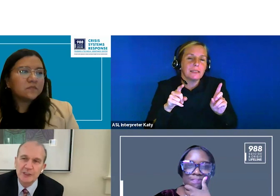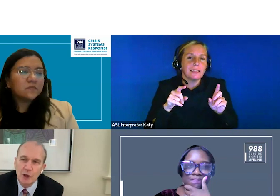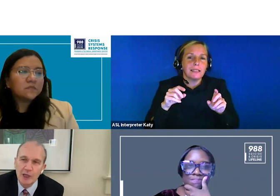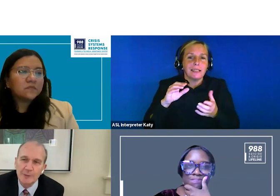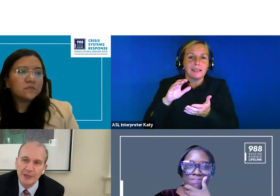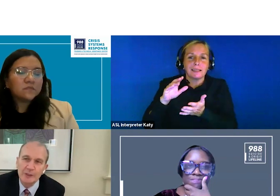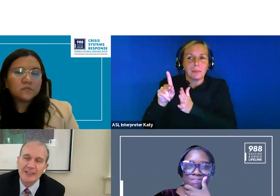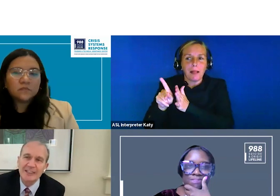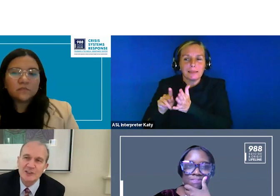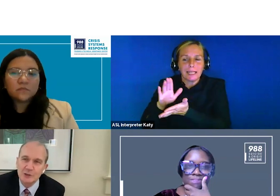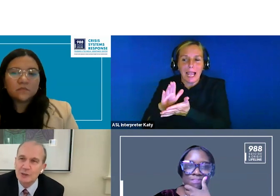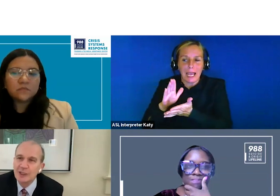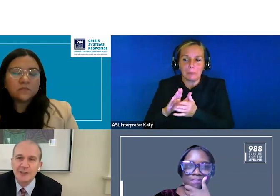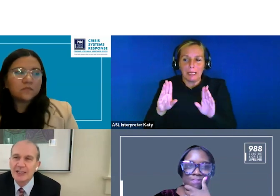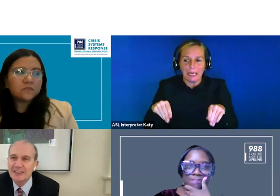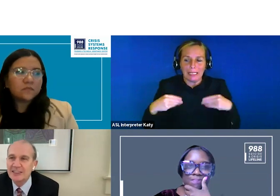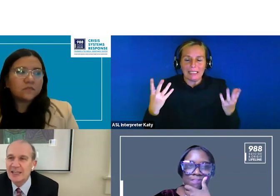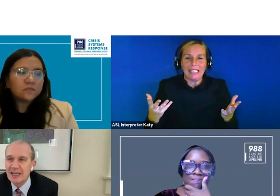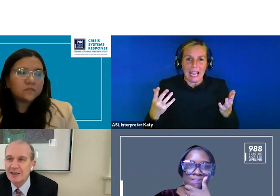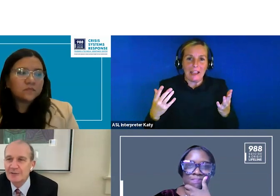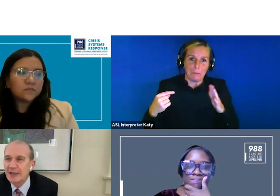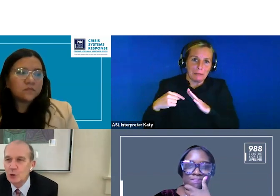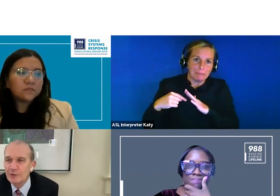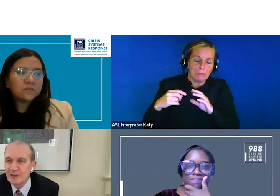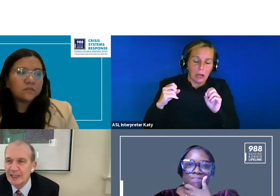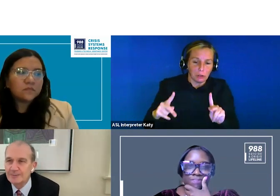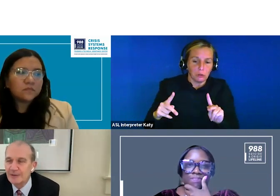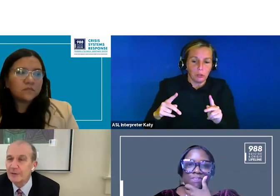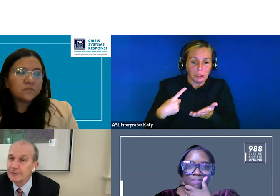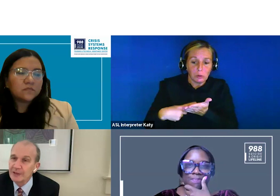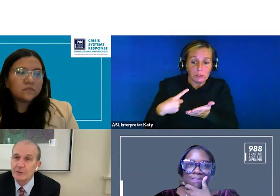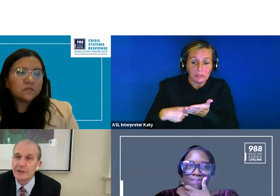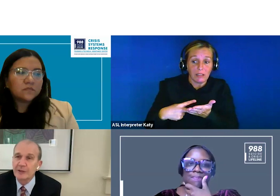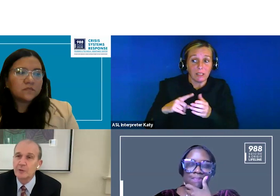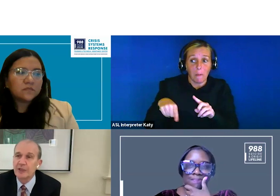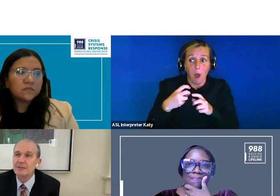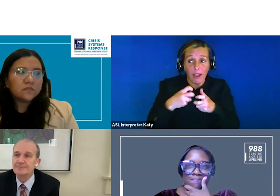to talk about an issue that I didn't have in my home state. So that's the only thing I would add.